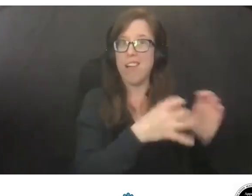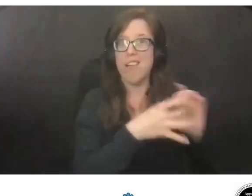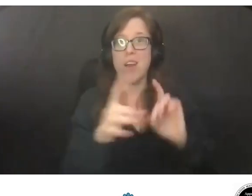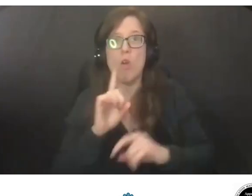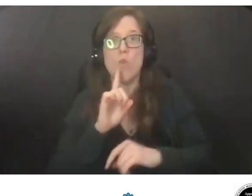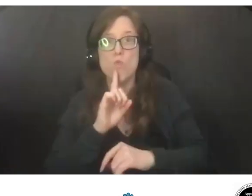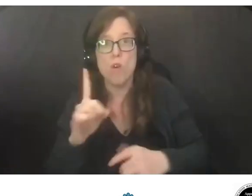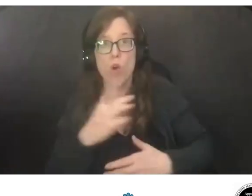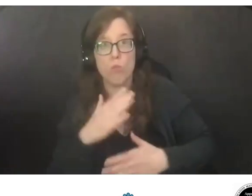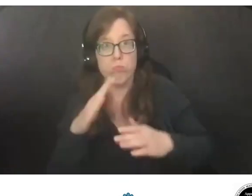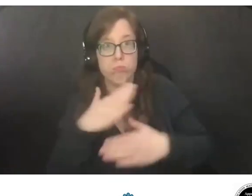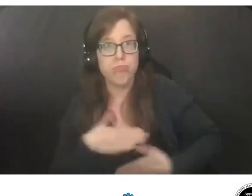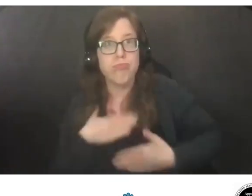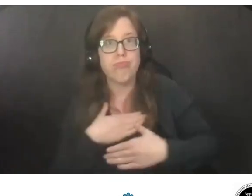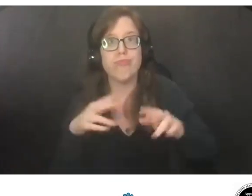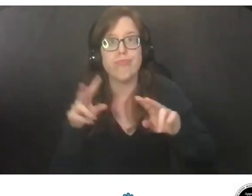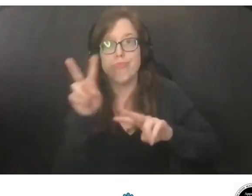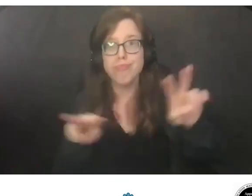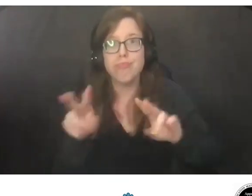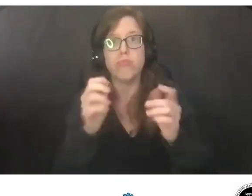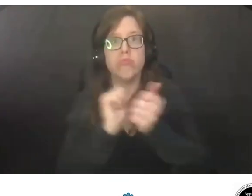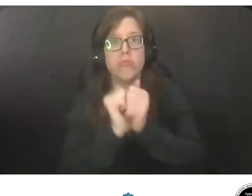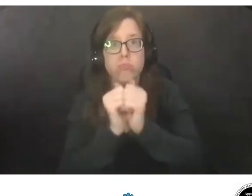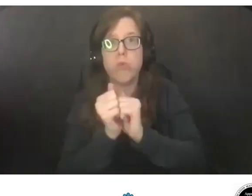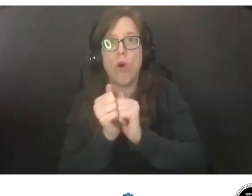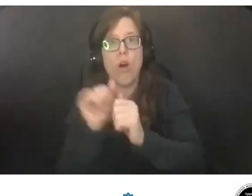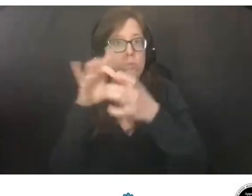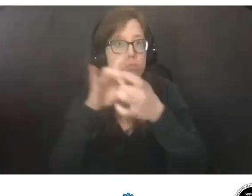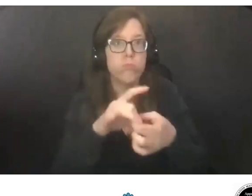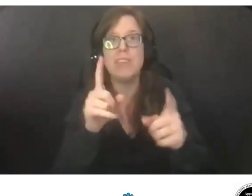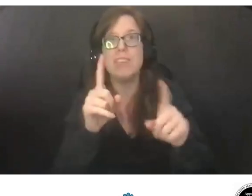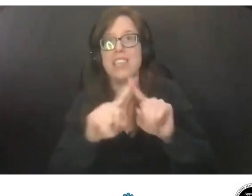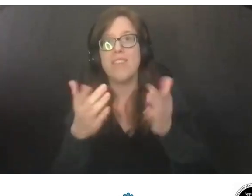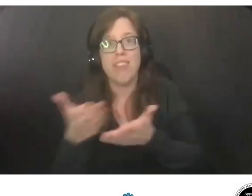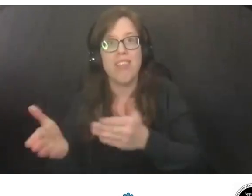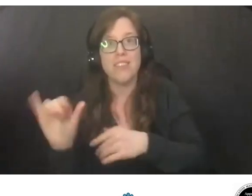Rec and leisure is also really important. And and sports can certainly be a part of that.